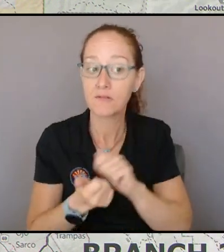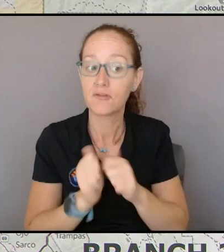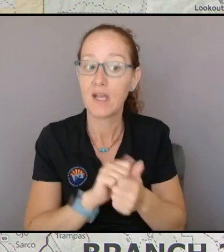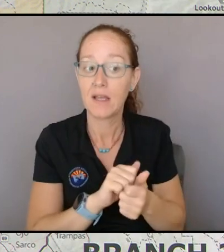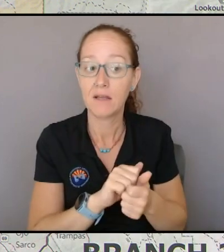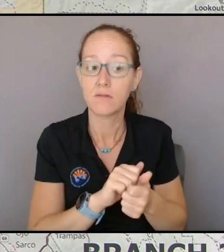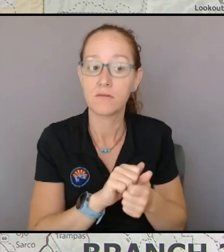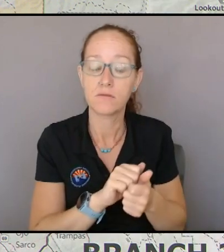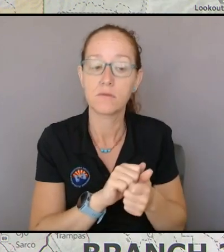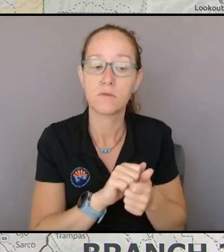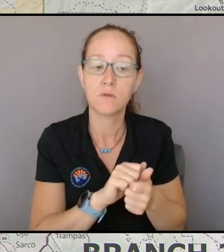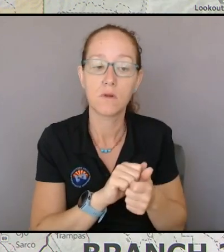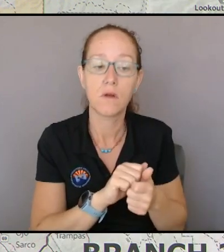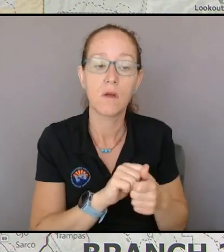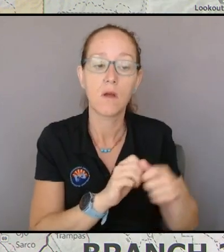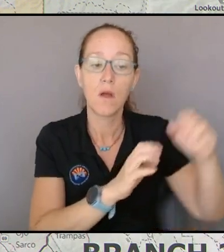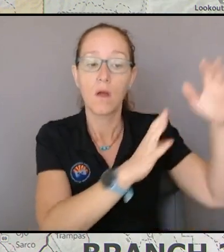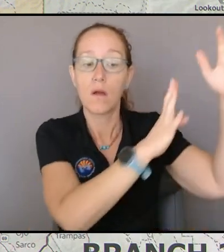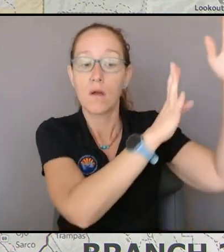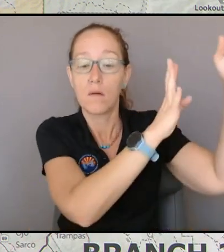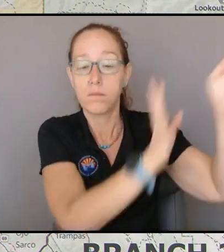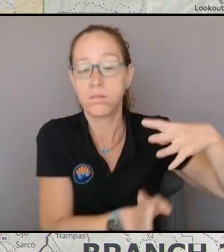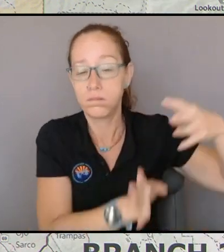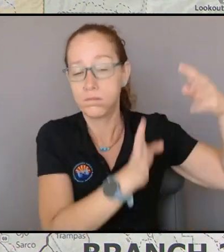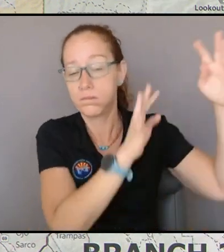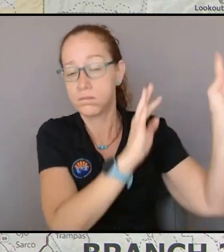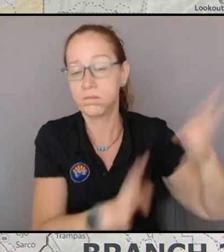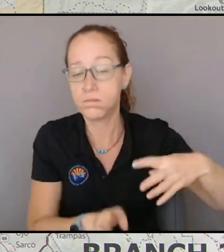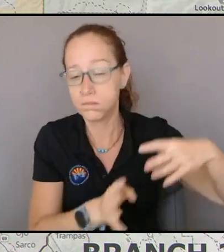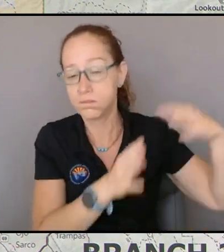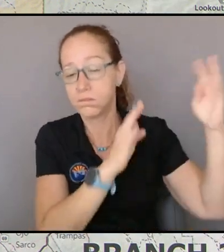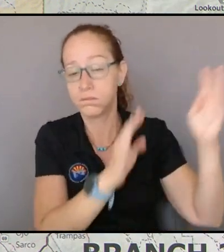as today. One of the key things that we're considerate of is